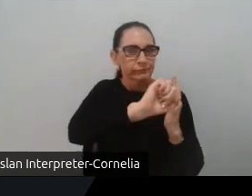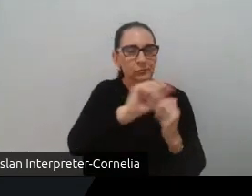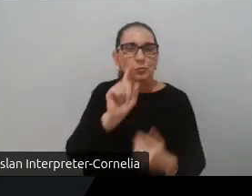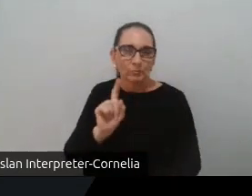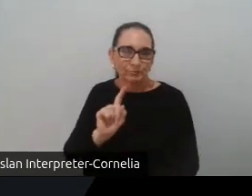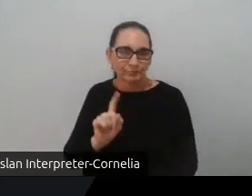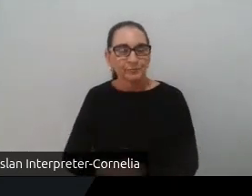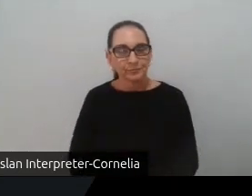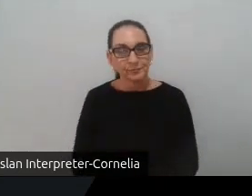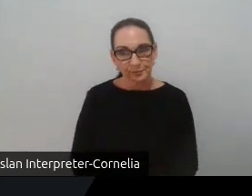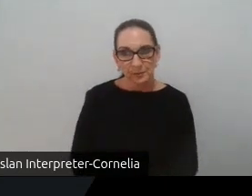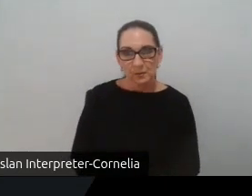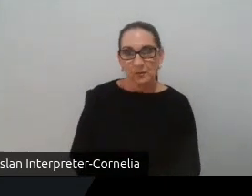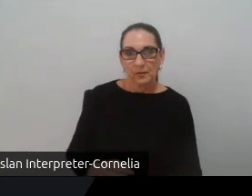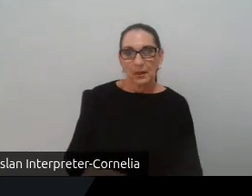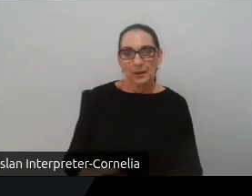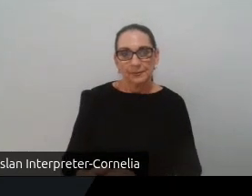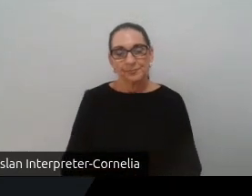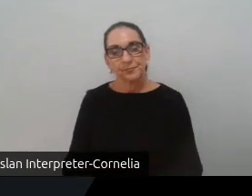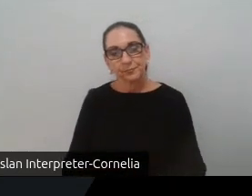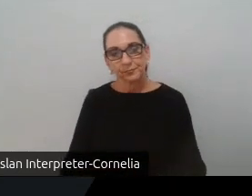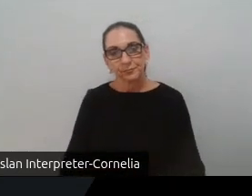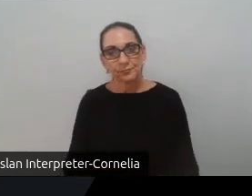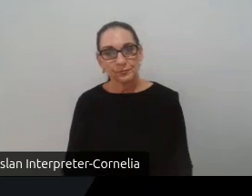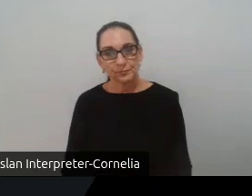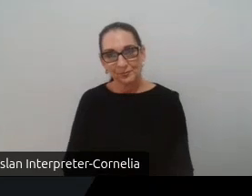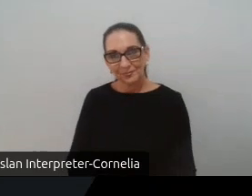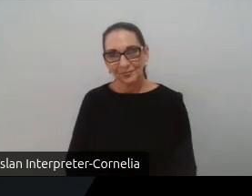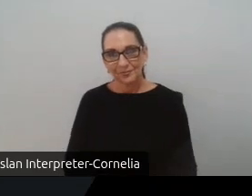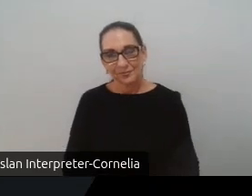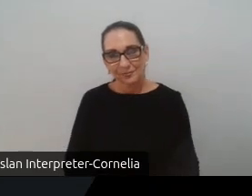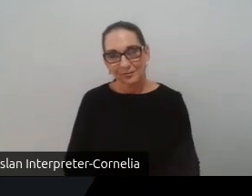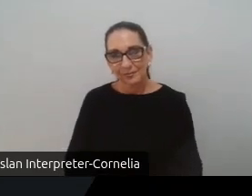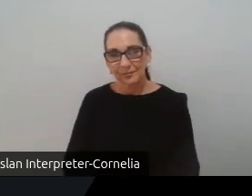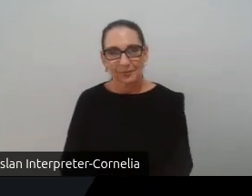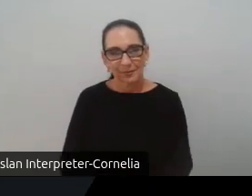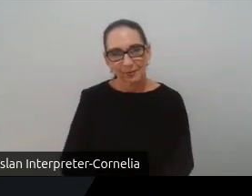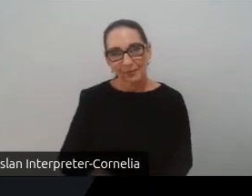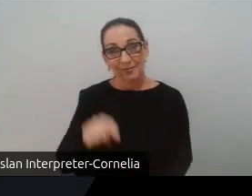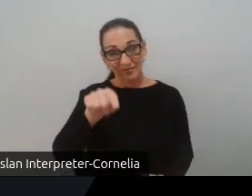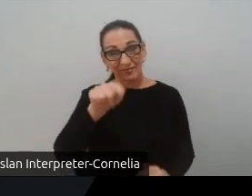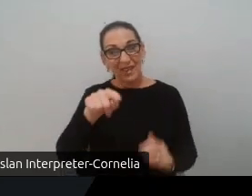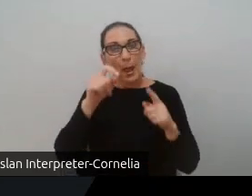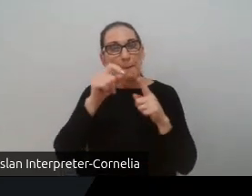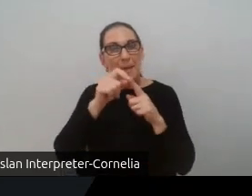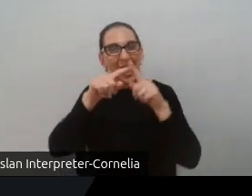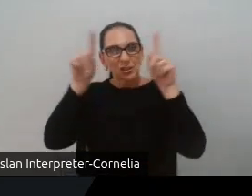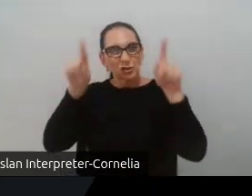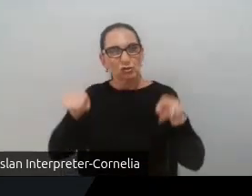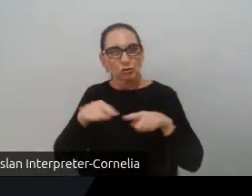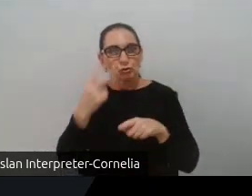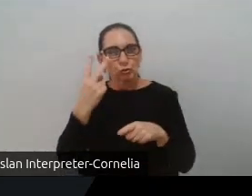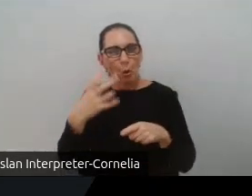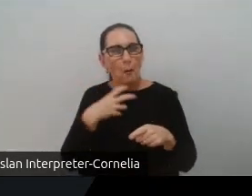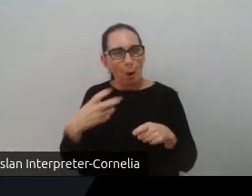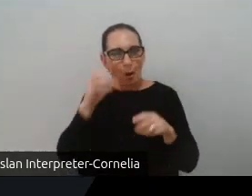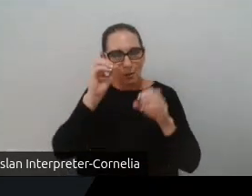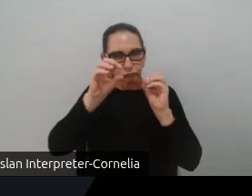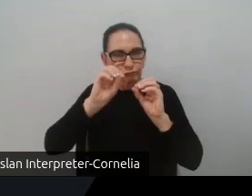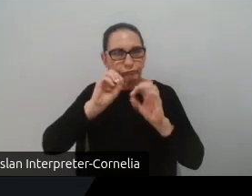So there we go. There's this page two. So there's a few more details on this page. Now when it comes